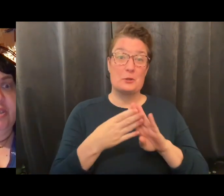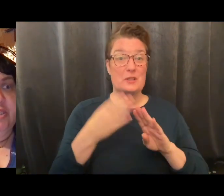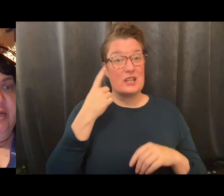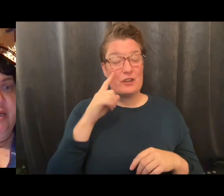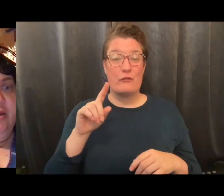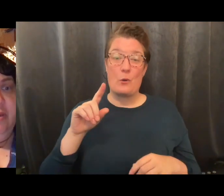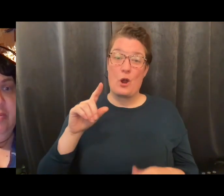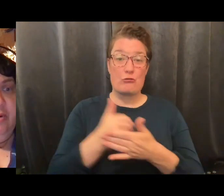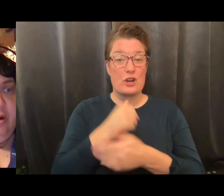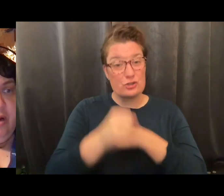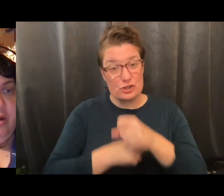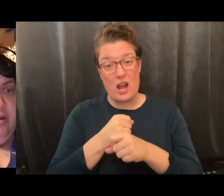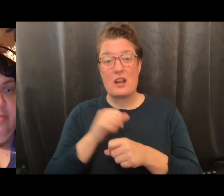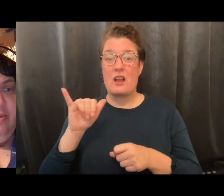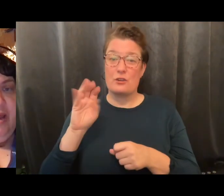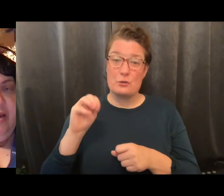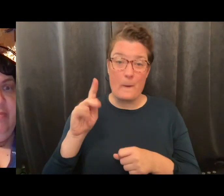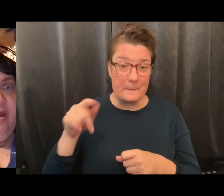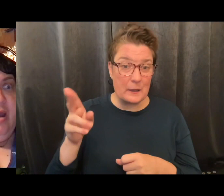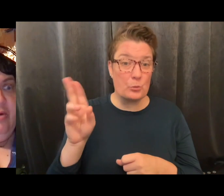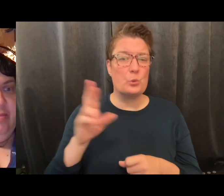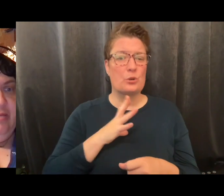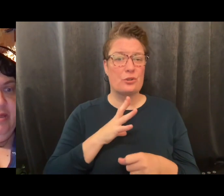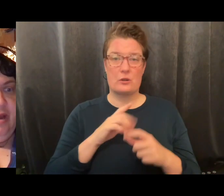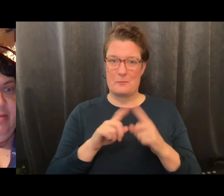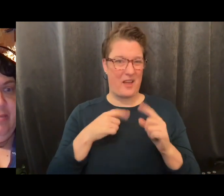but I'm not going to be able to talk about Palestine because I know that